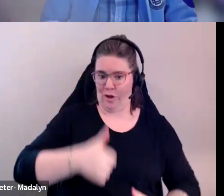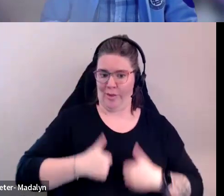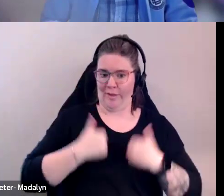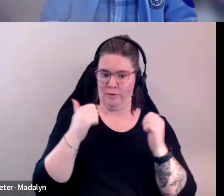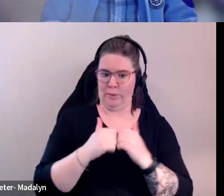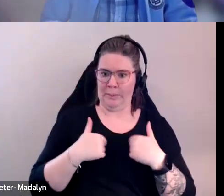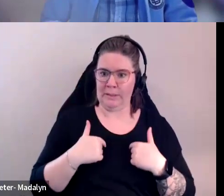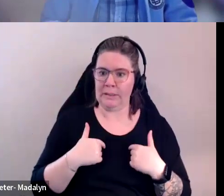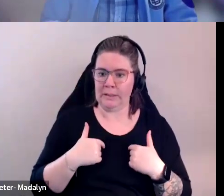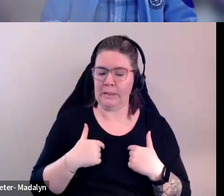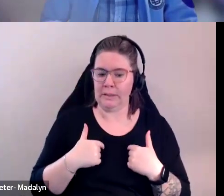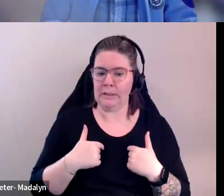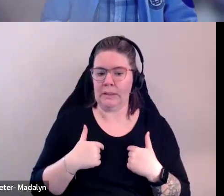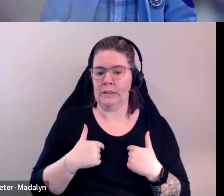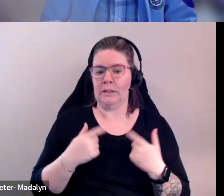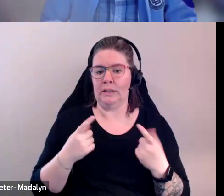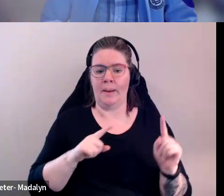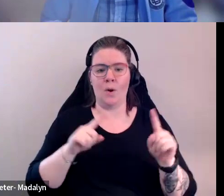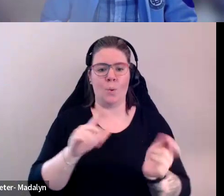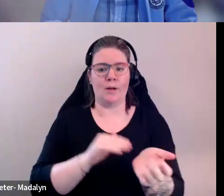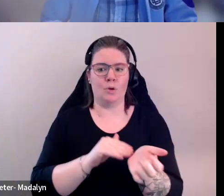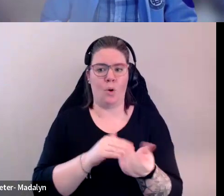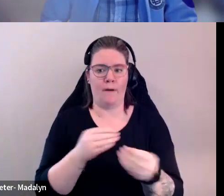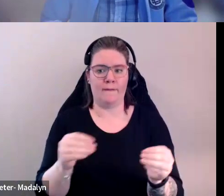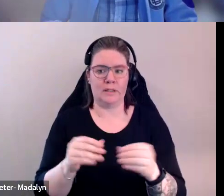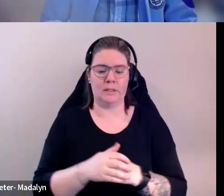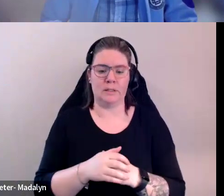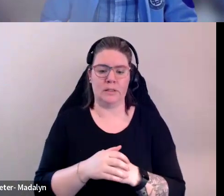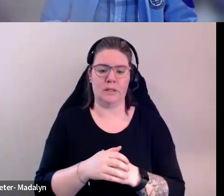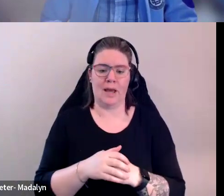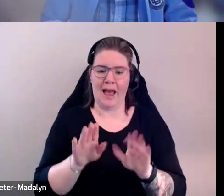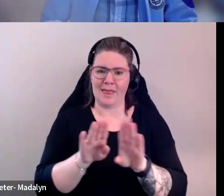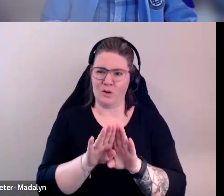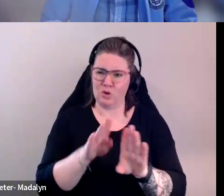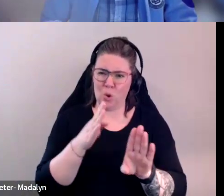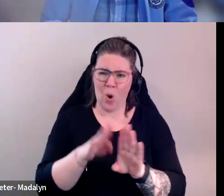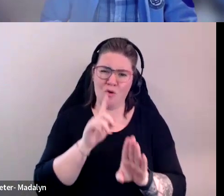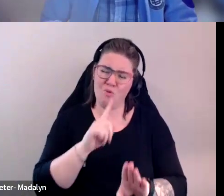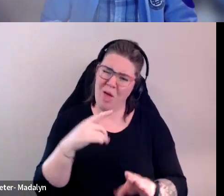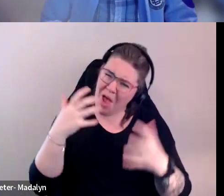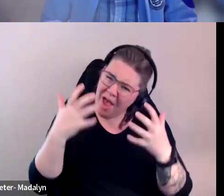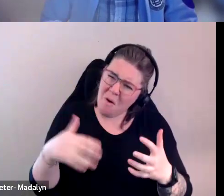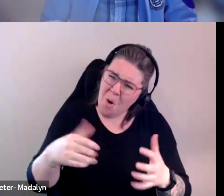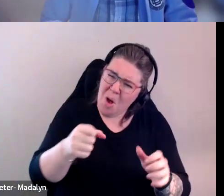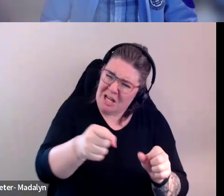Don Posh: and we went to the doctor's office, and the door was really heavy Don Posh: for the